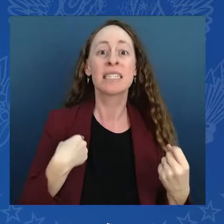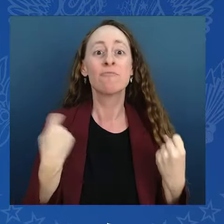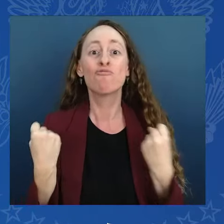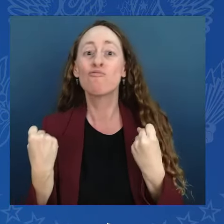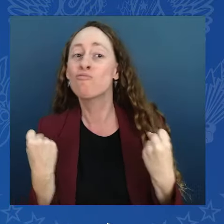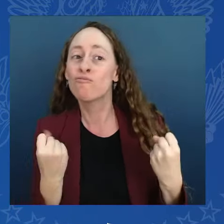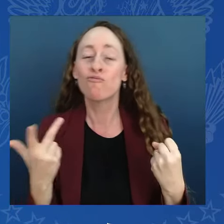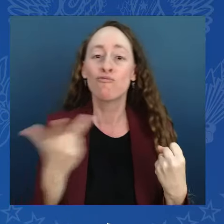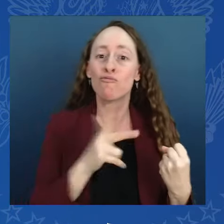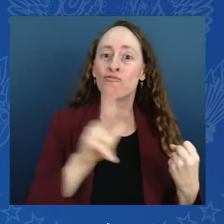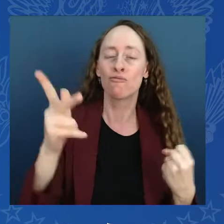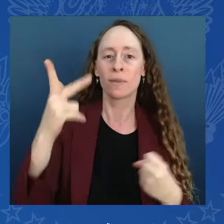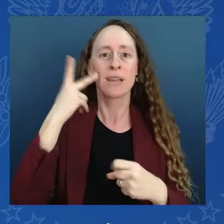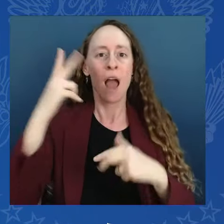are already in our homes of lead.